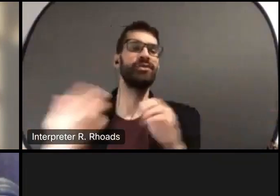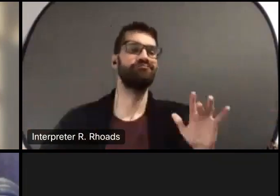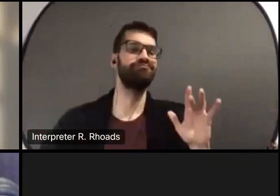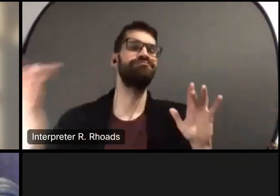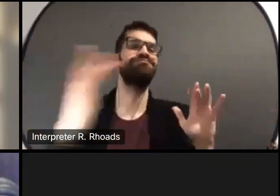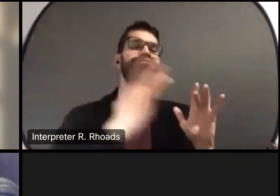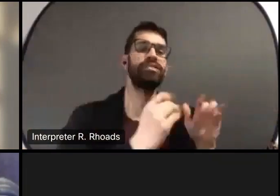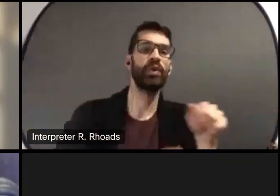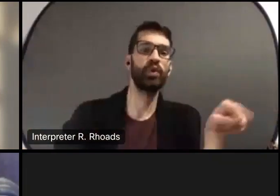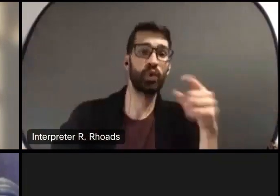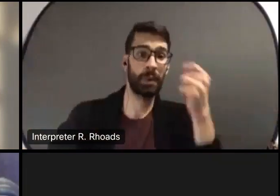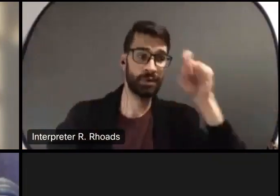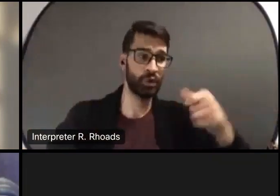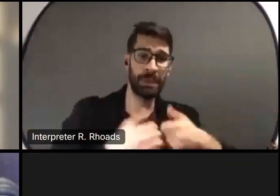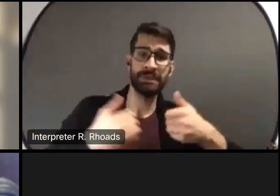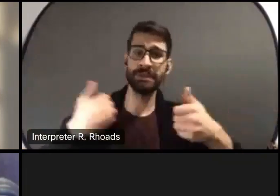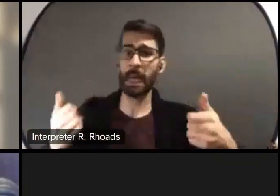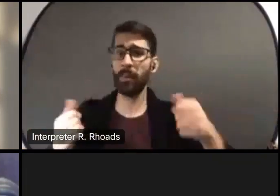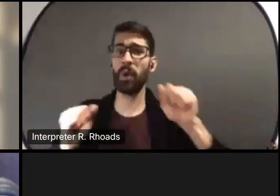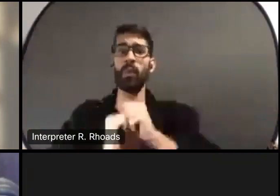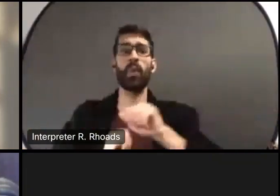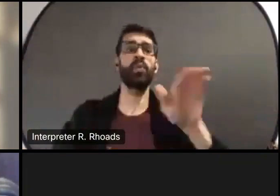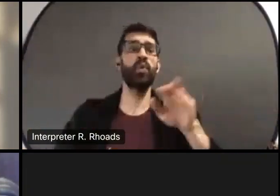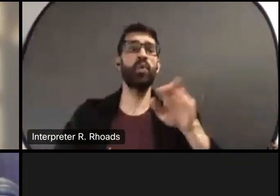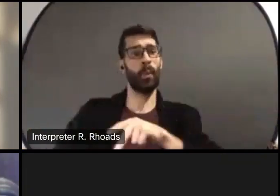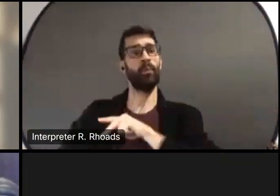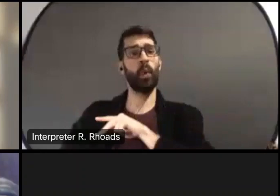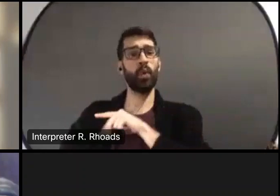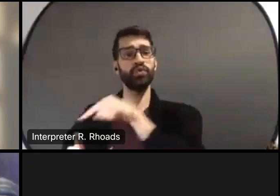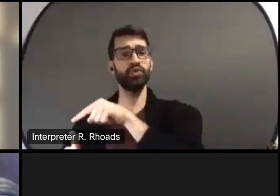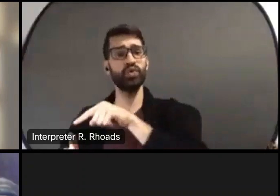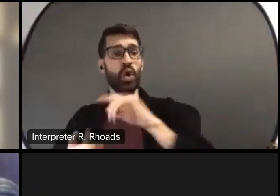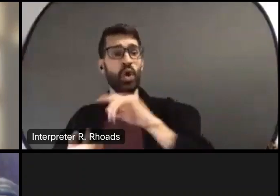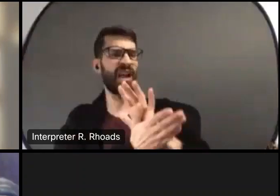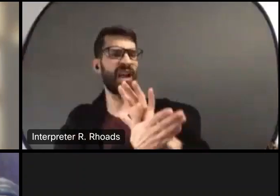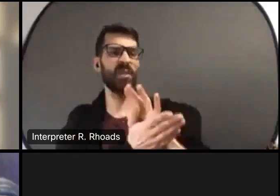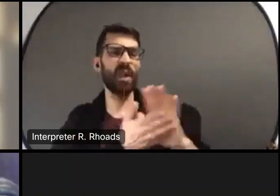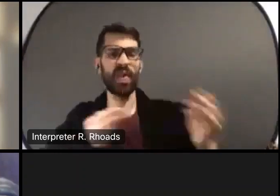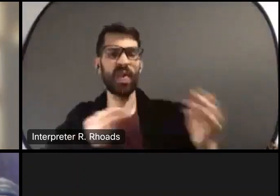personal account. Avoid commingling documents and sharing documents between your official account